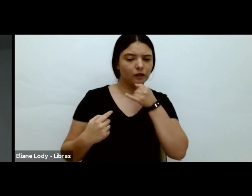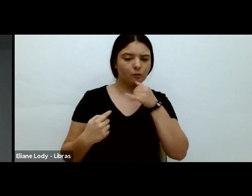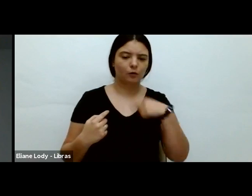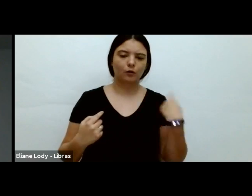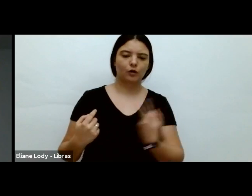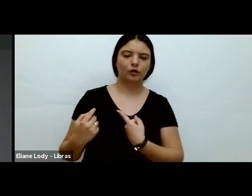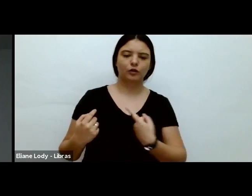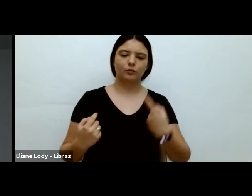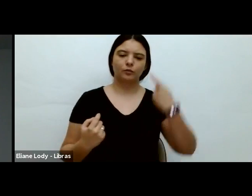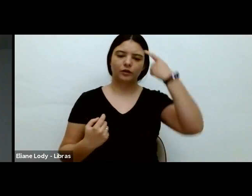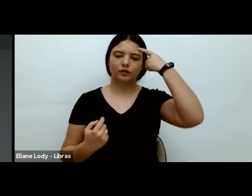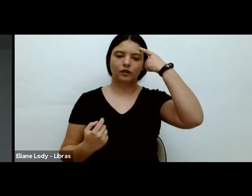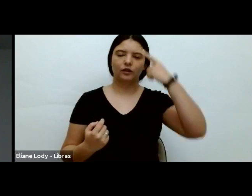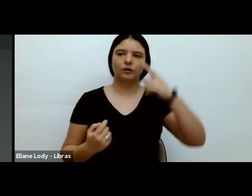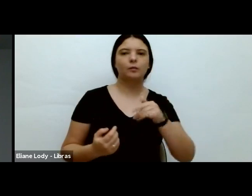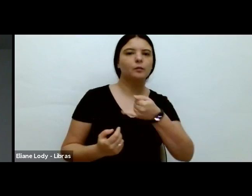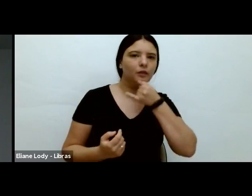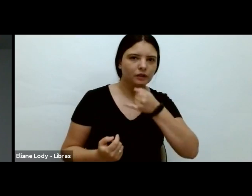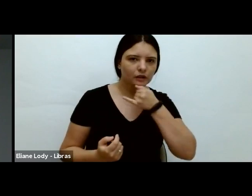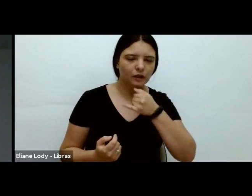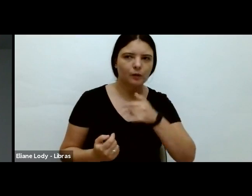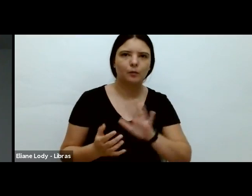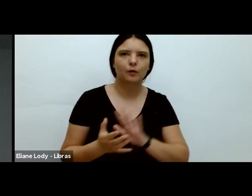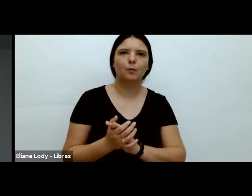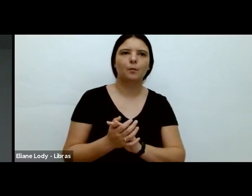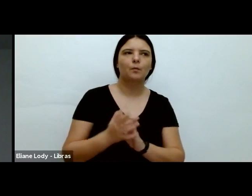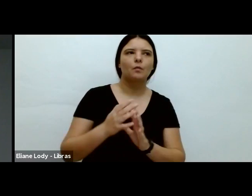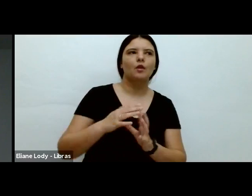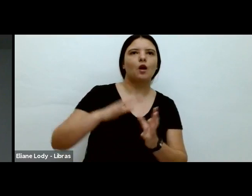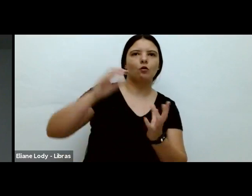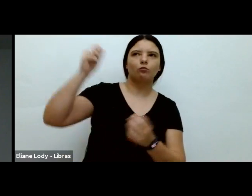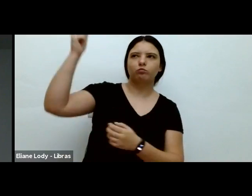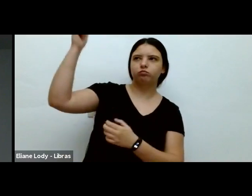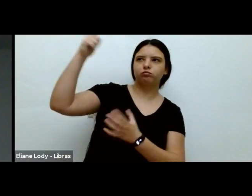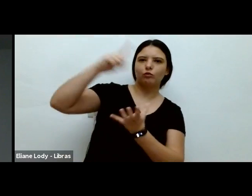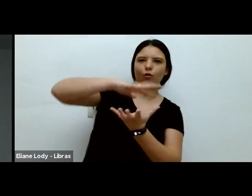can think about.